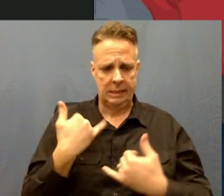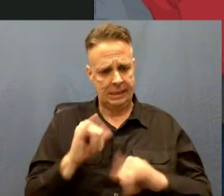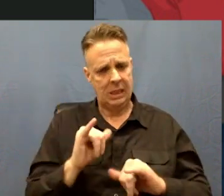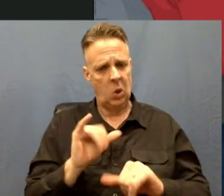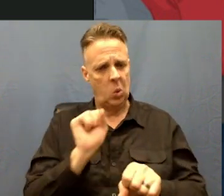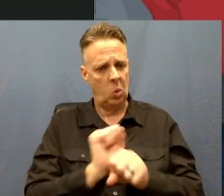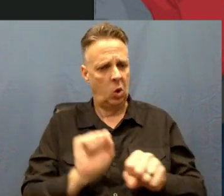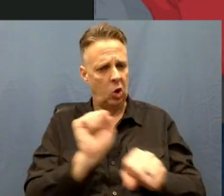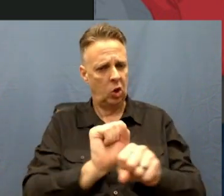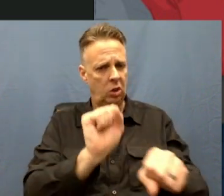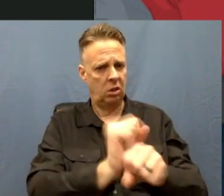ABLE BUT WE CONTINUE WORKING. WE'VE ALWAYS WORKED